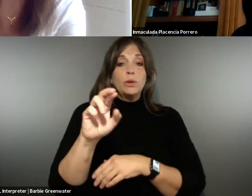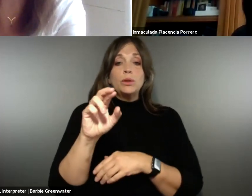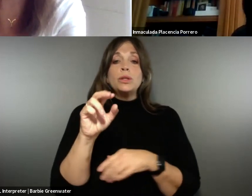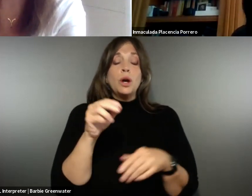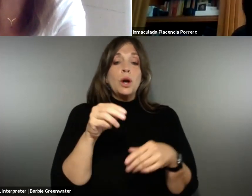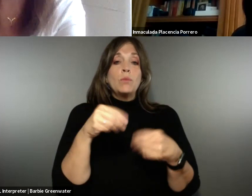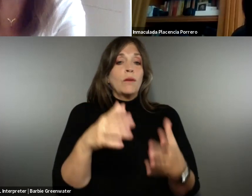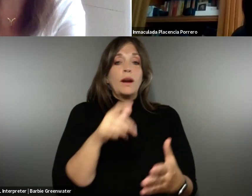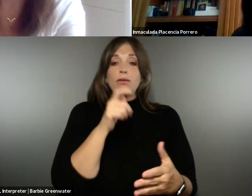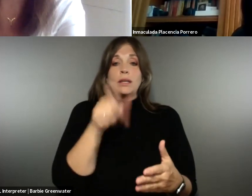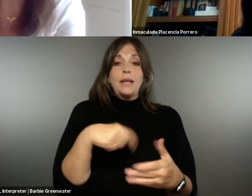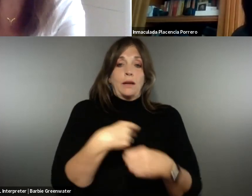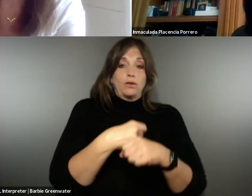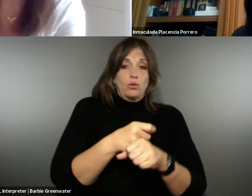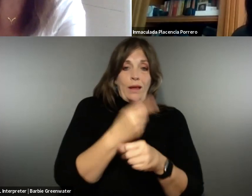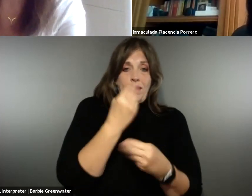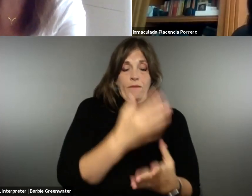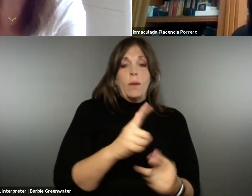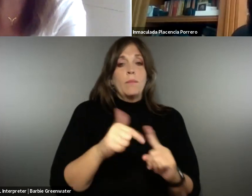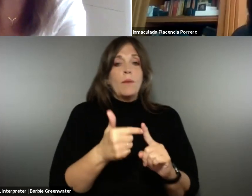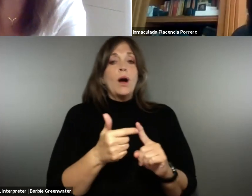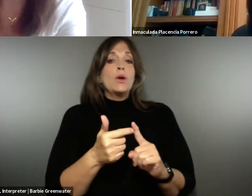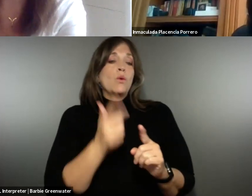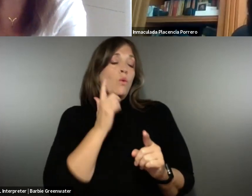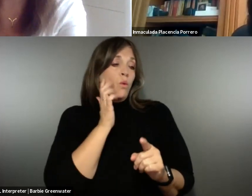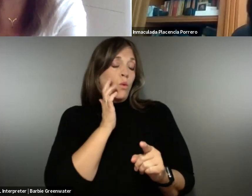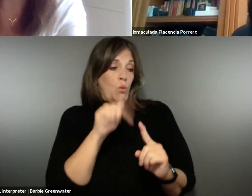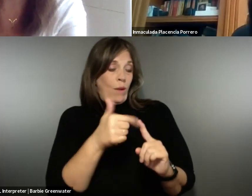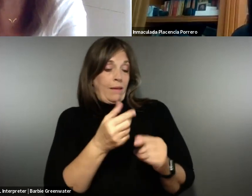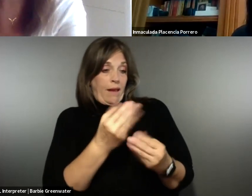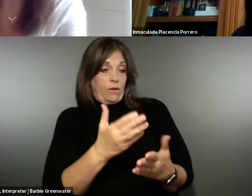the E-commerce provider does not need to create this information, when this